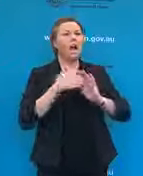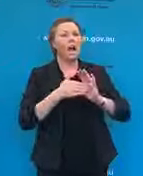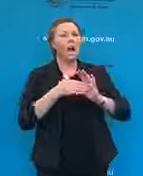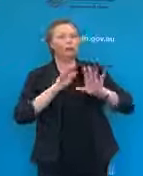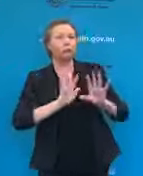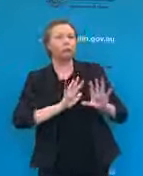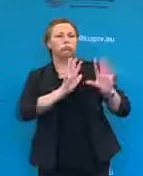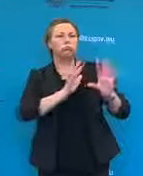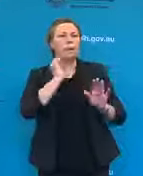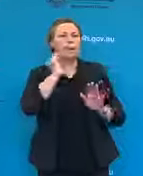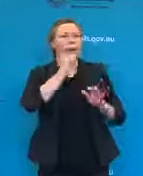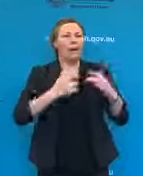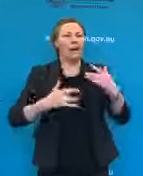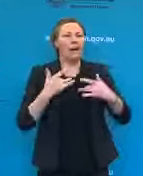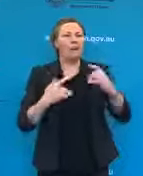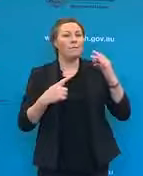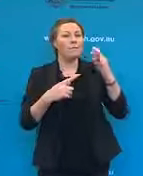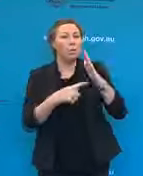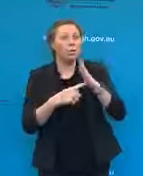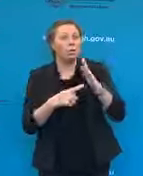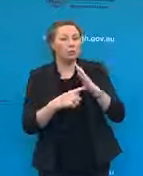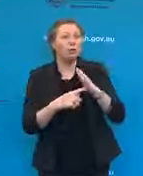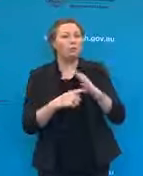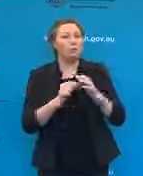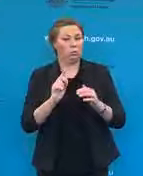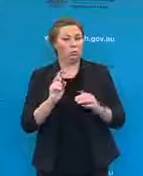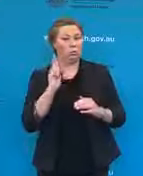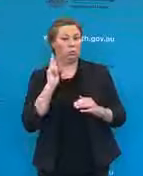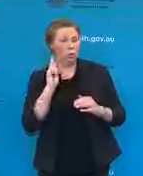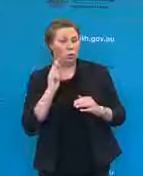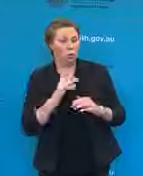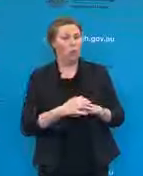There was obviously another person who attended the rally today with the virus,